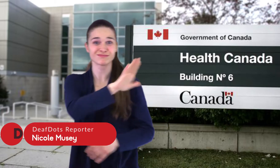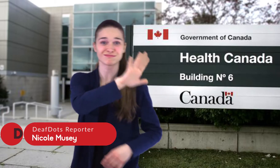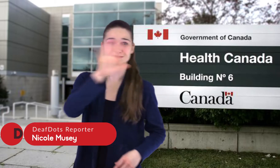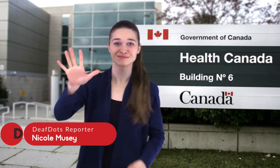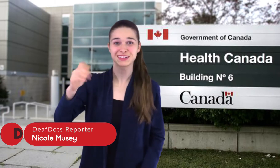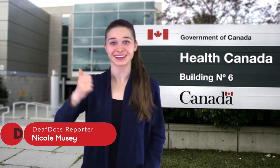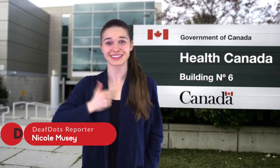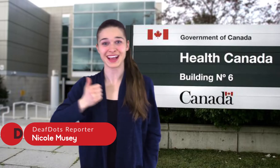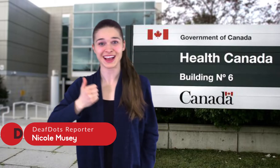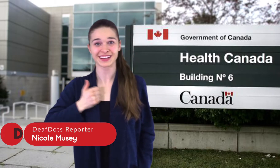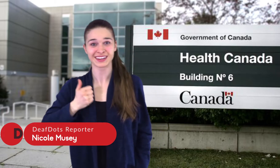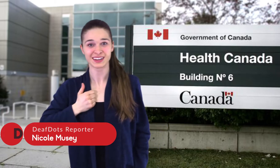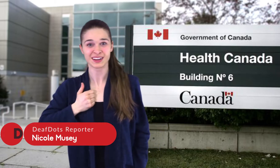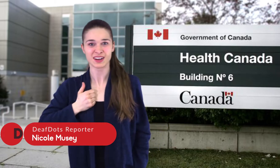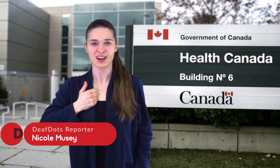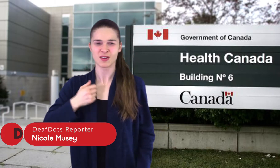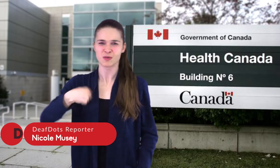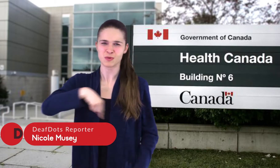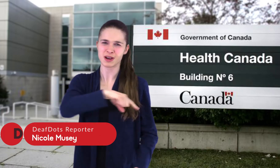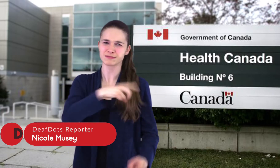been administered across Canada already?